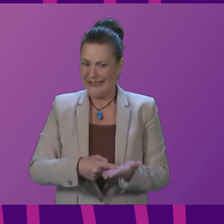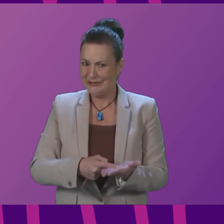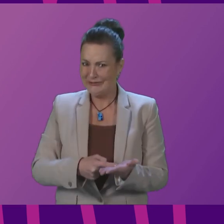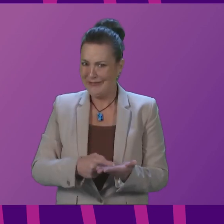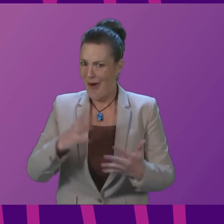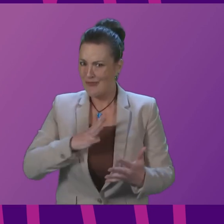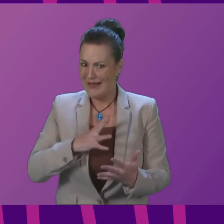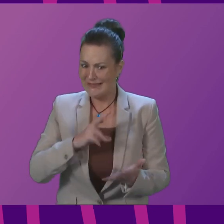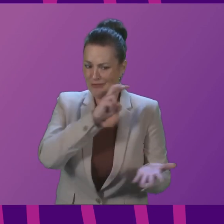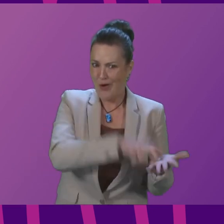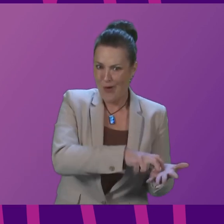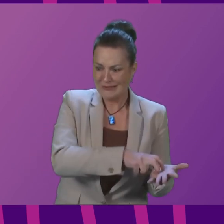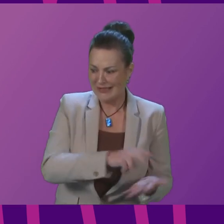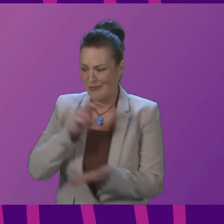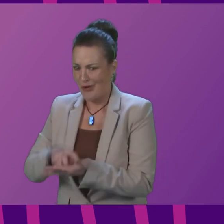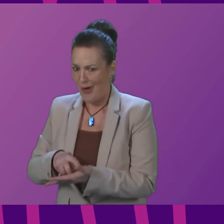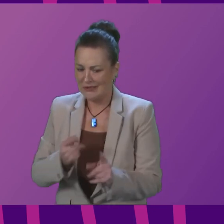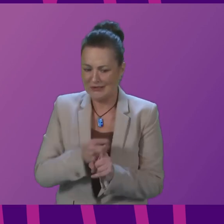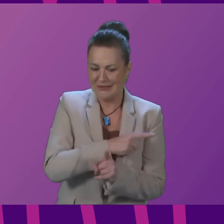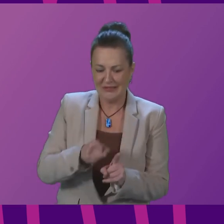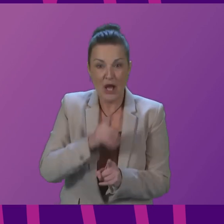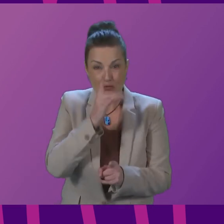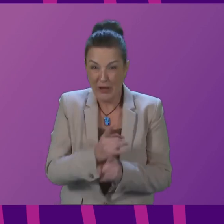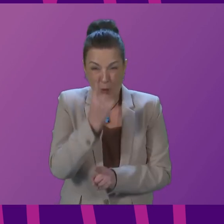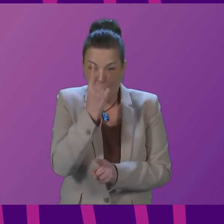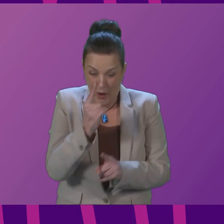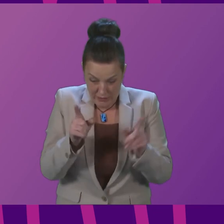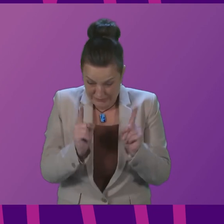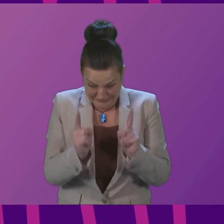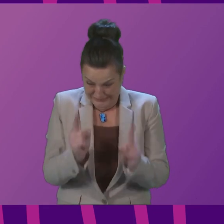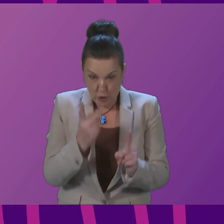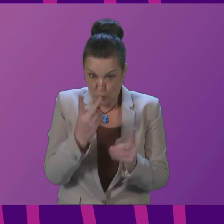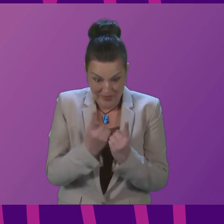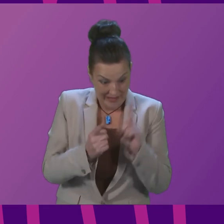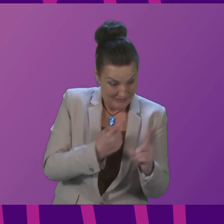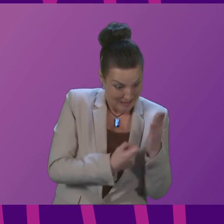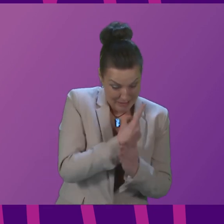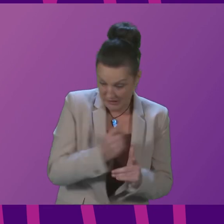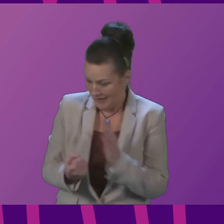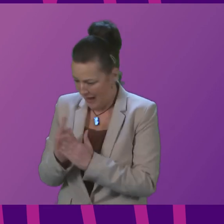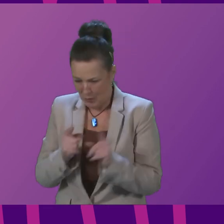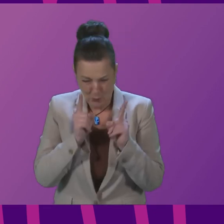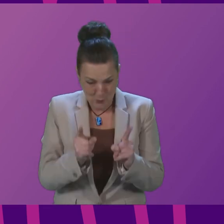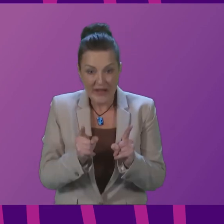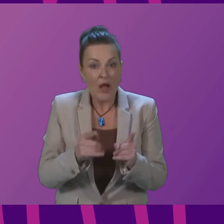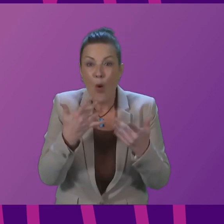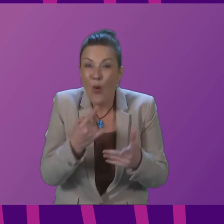The bit that is missing is the link in the chain between those two things that says simply that the ministers were content.